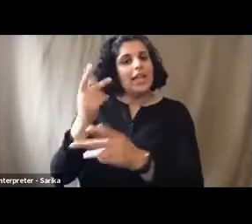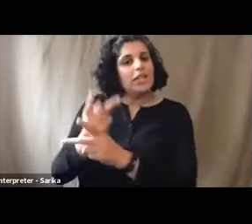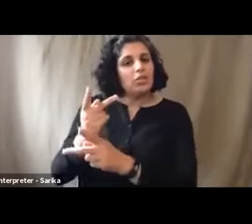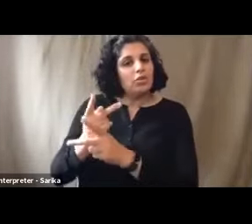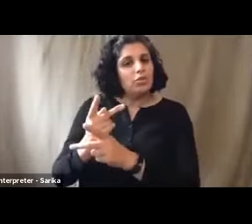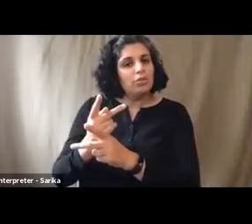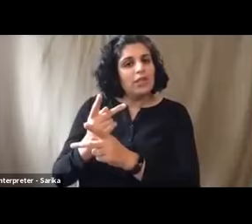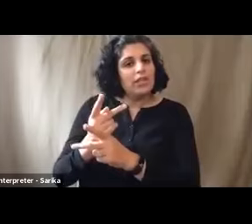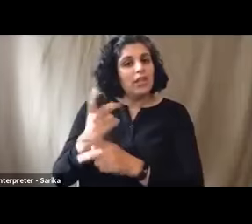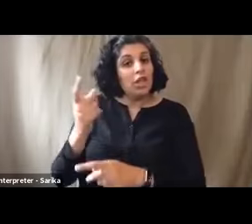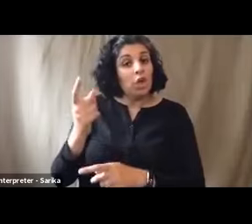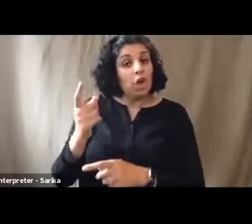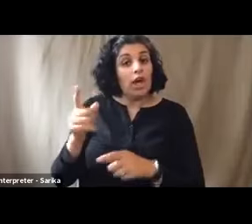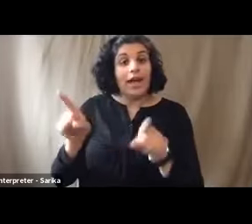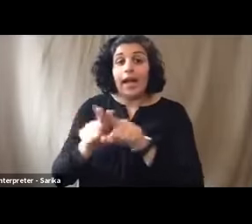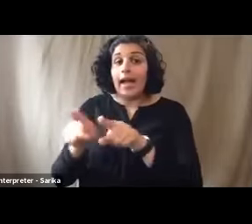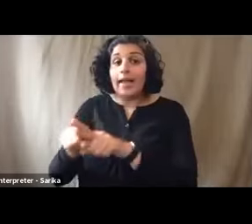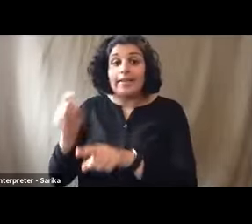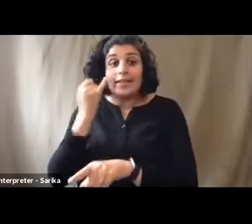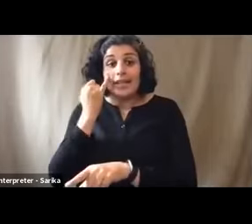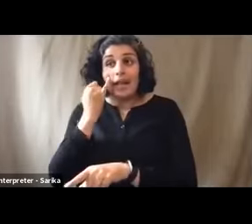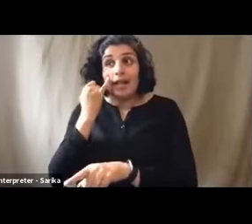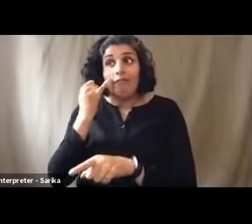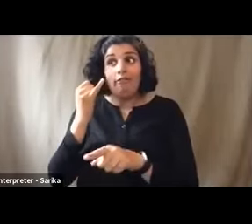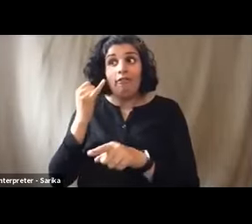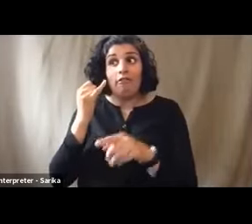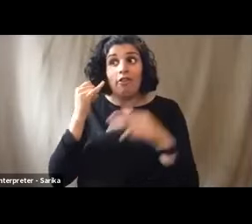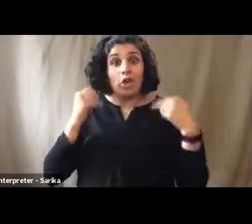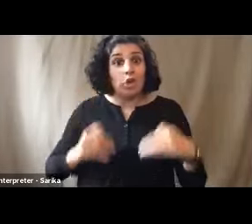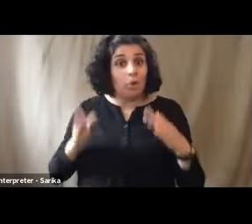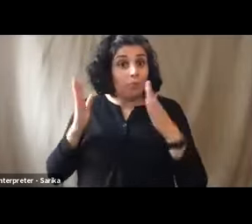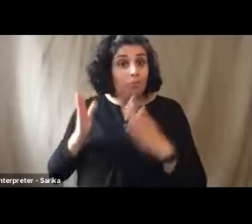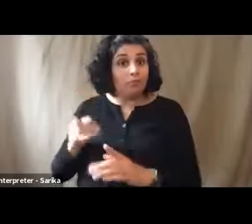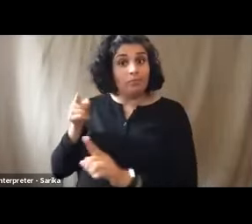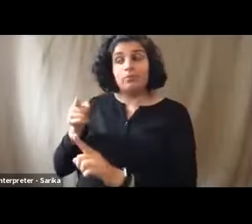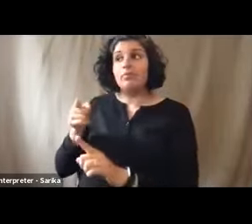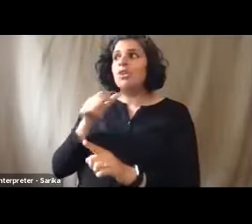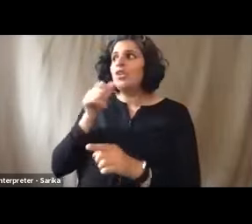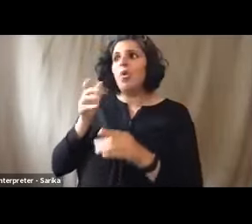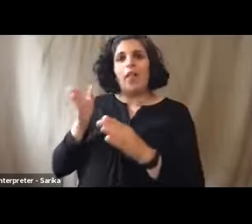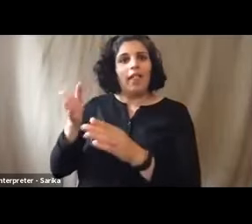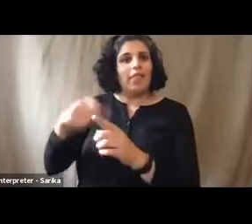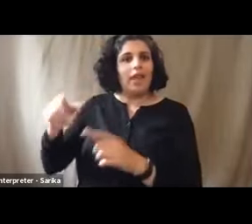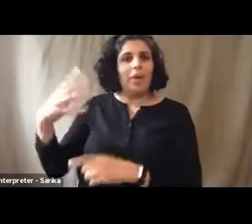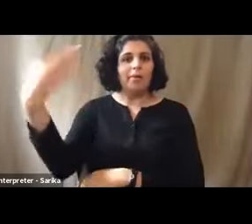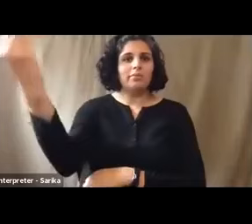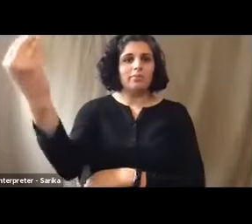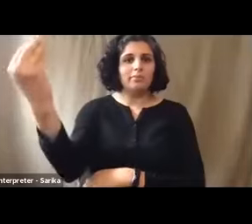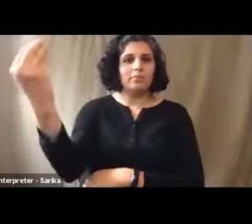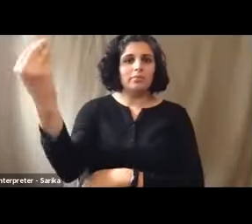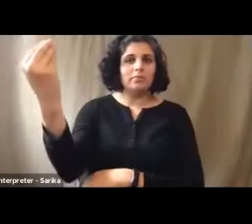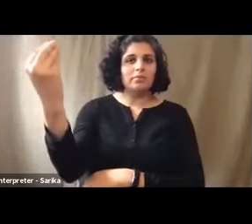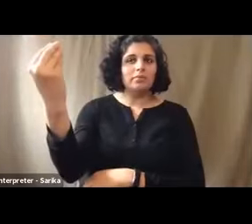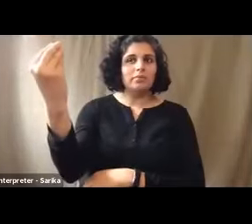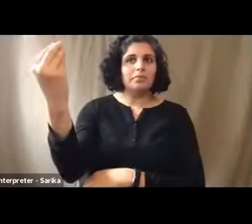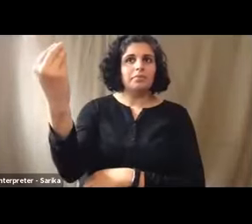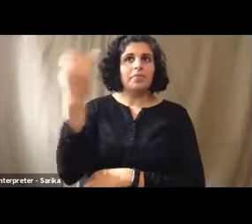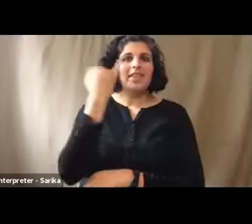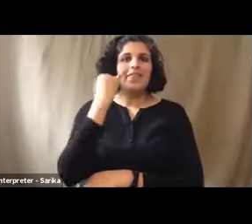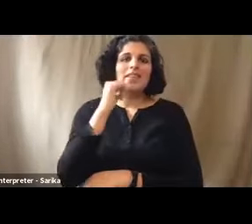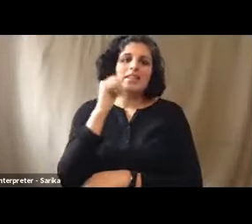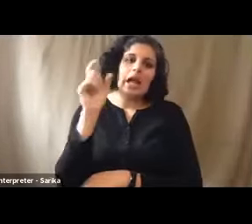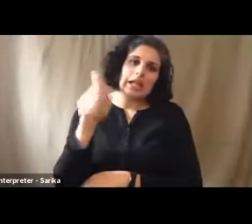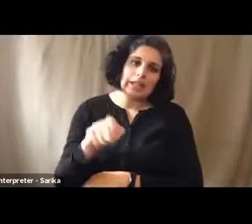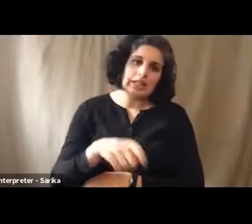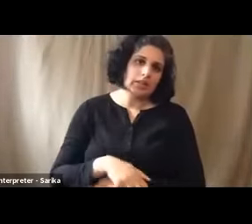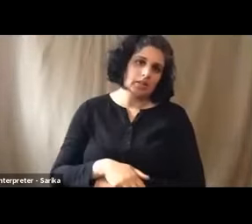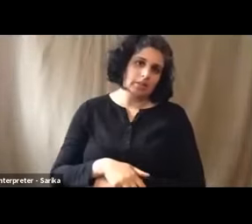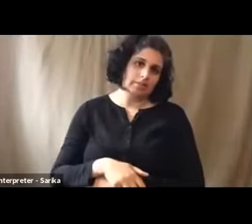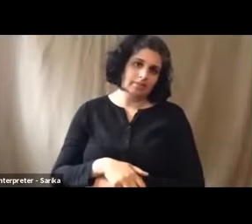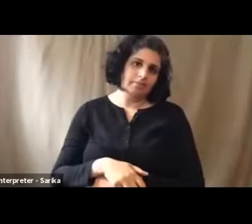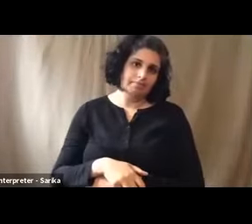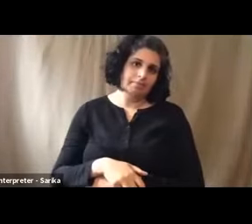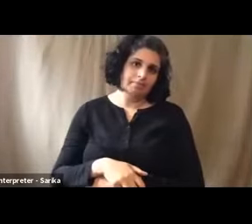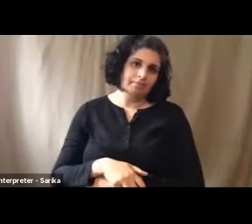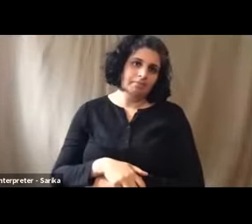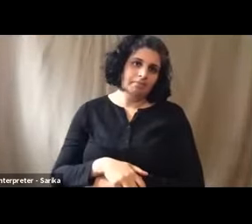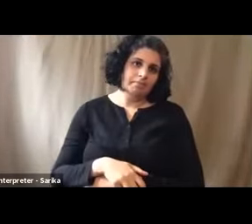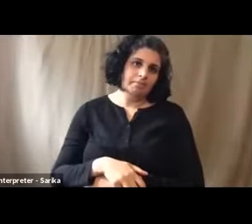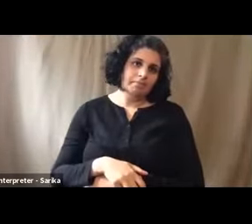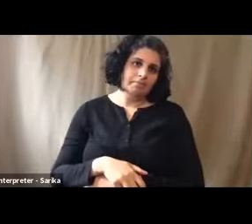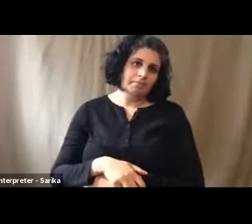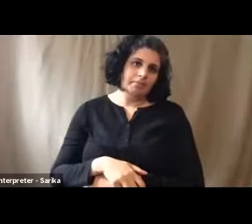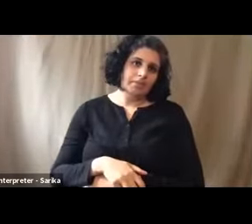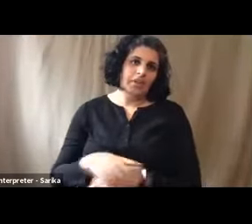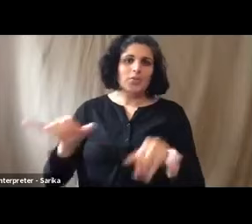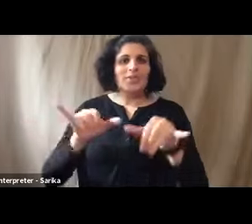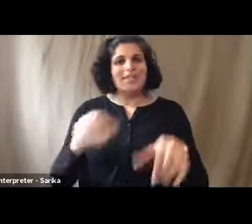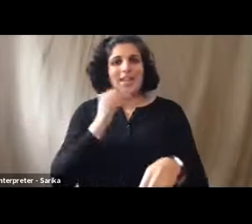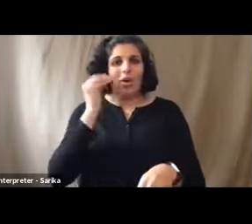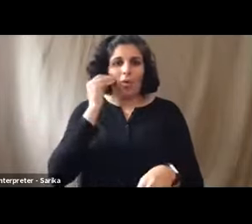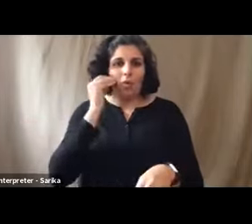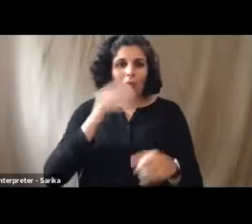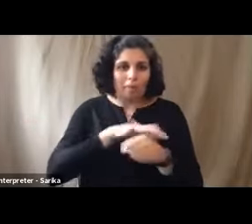So don't allow your pets to go outside if it's not essential, just same as human.